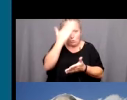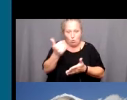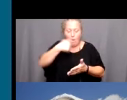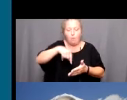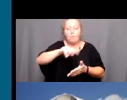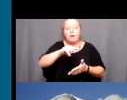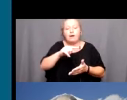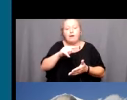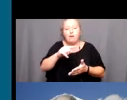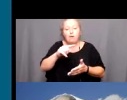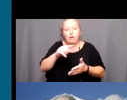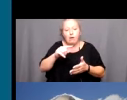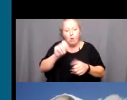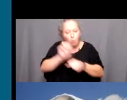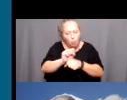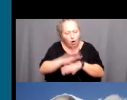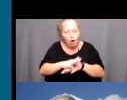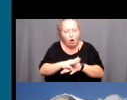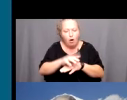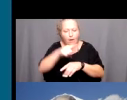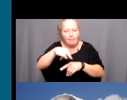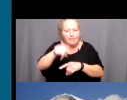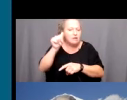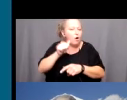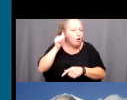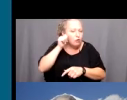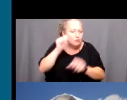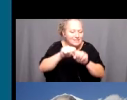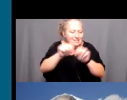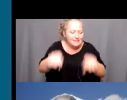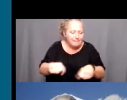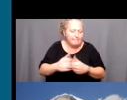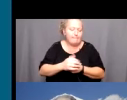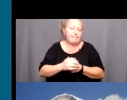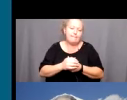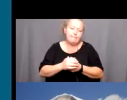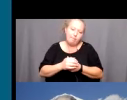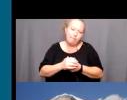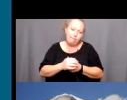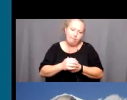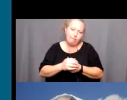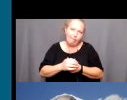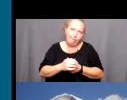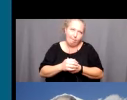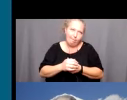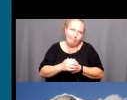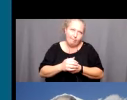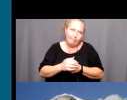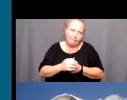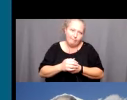things that have happened to me don't happen to others where even after a